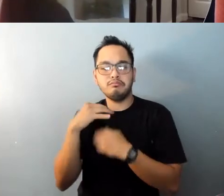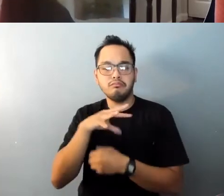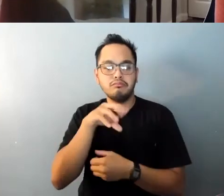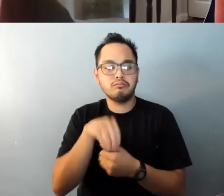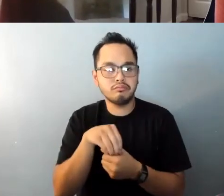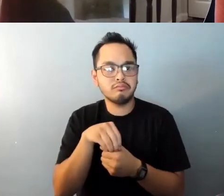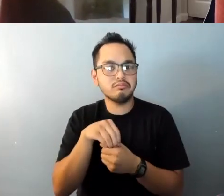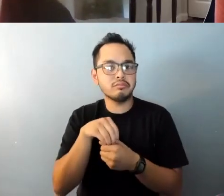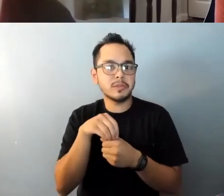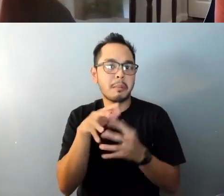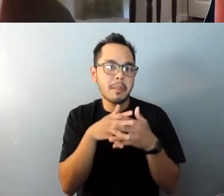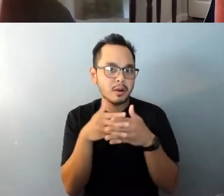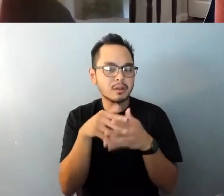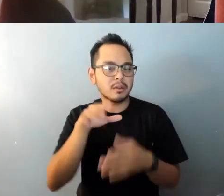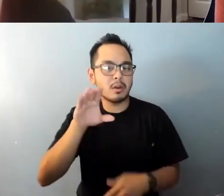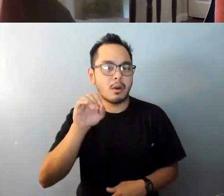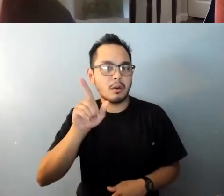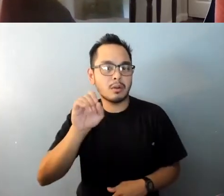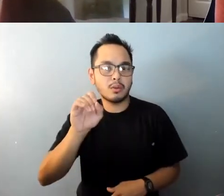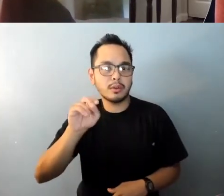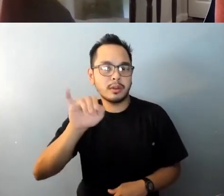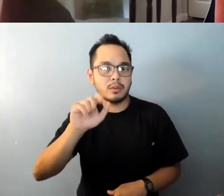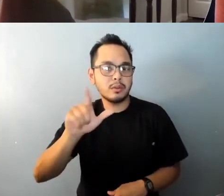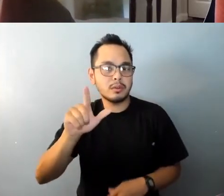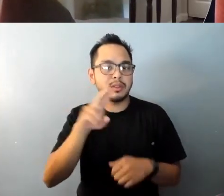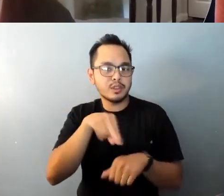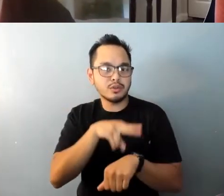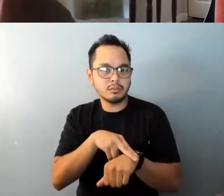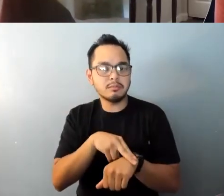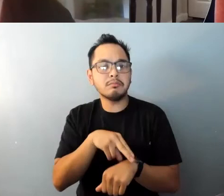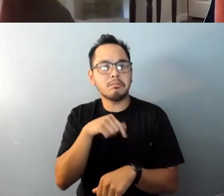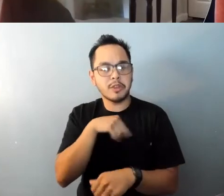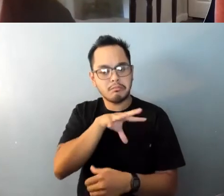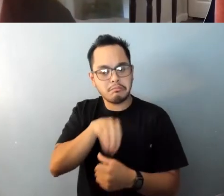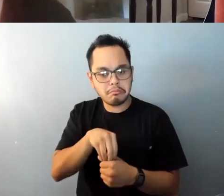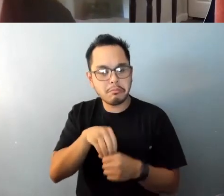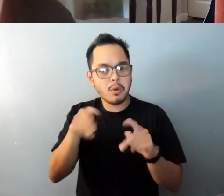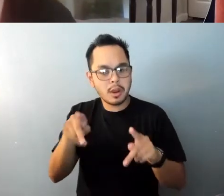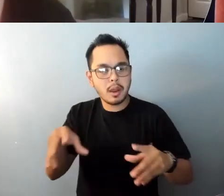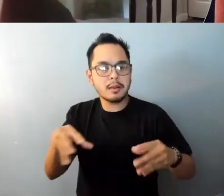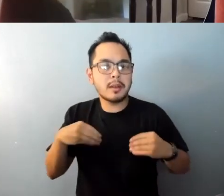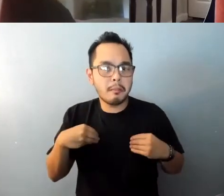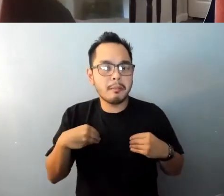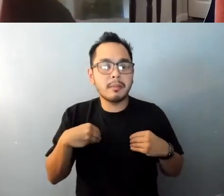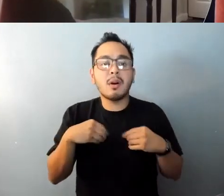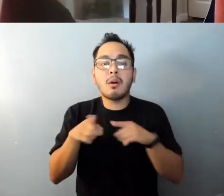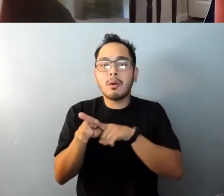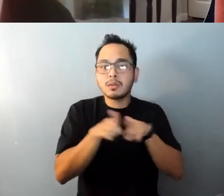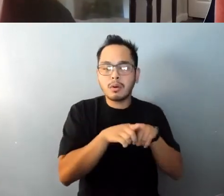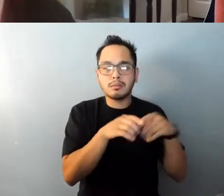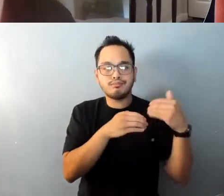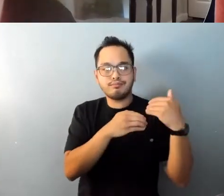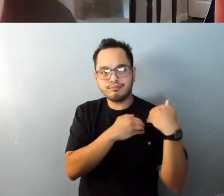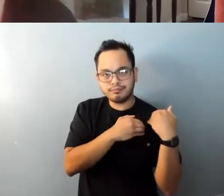which I am, there is both a joy of ownership and the burden of ownership as well. So this